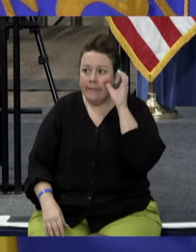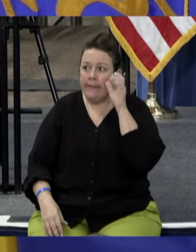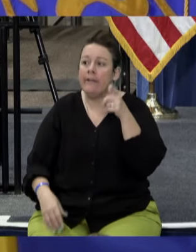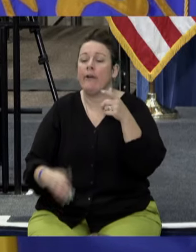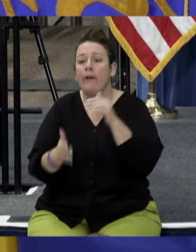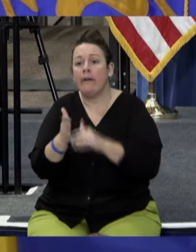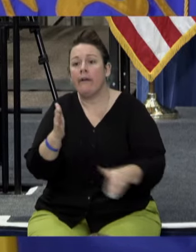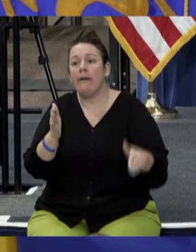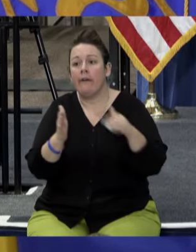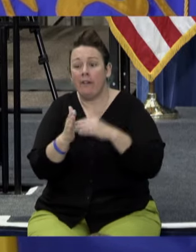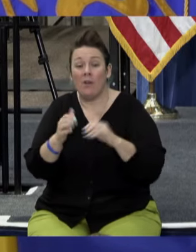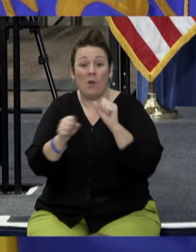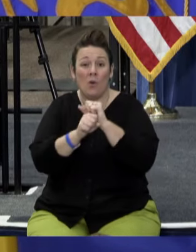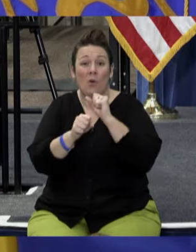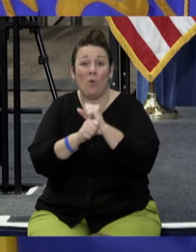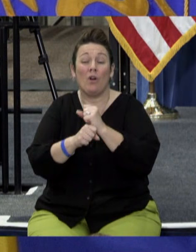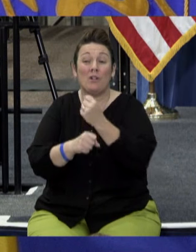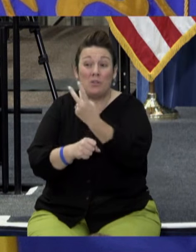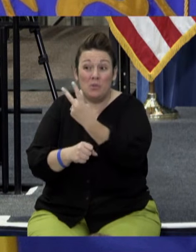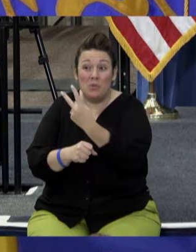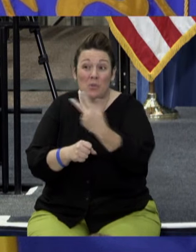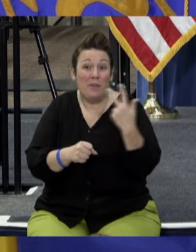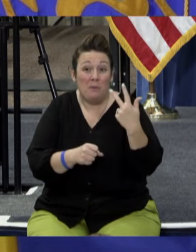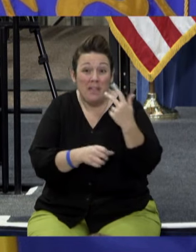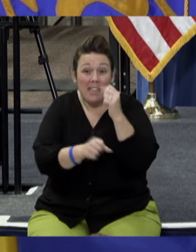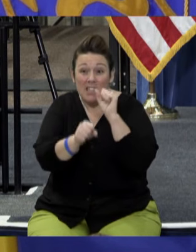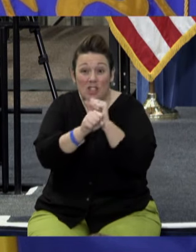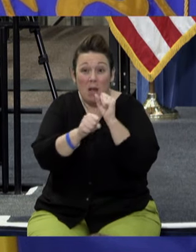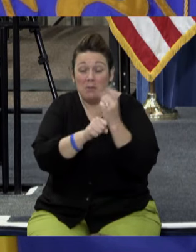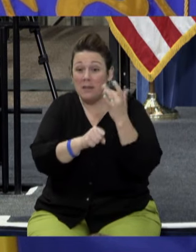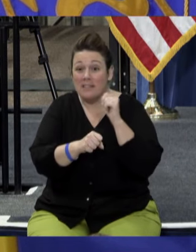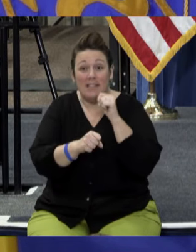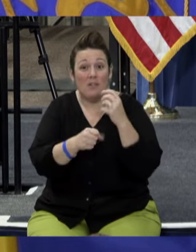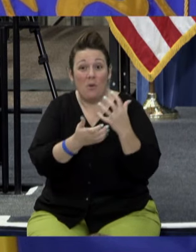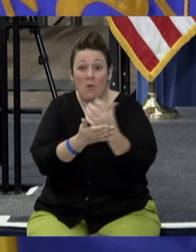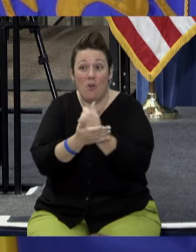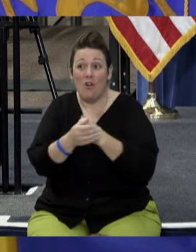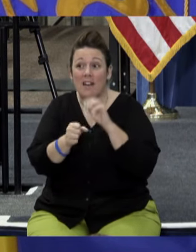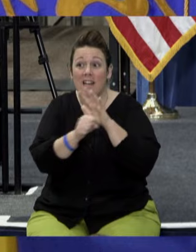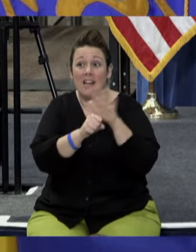and even three jobs because they don't earn enough to support their families.